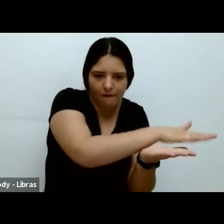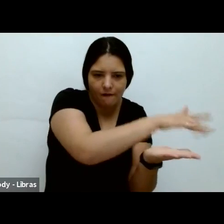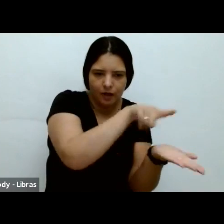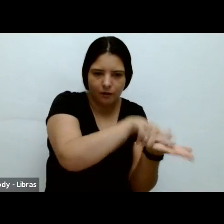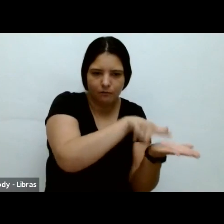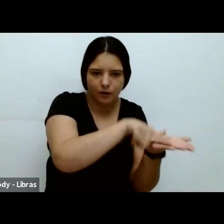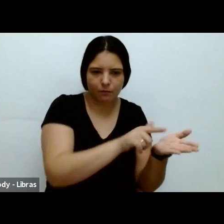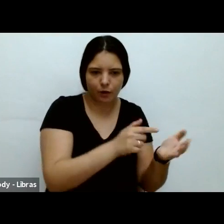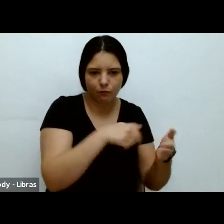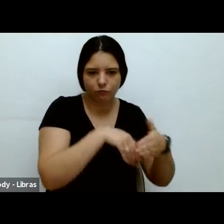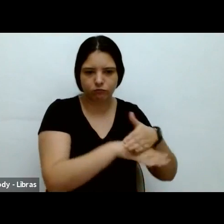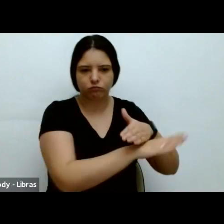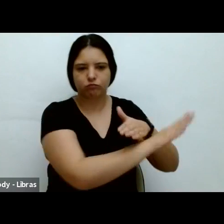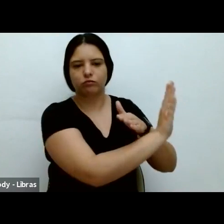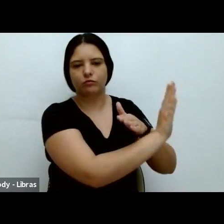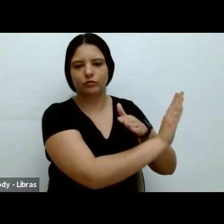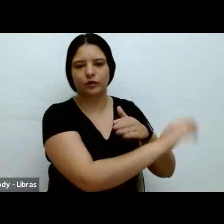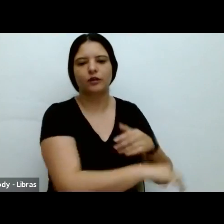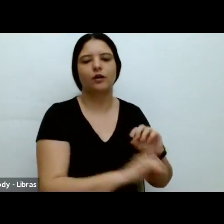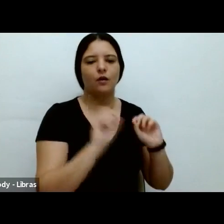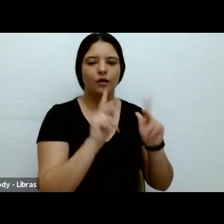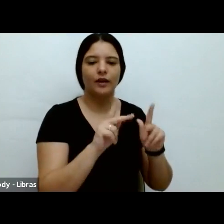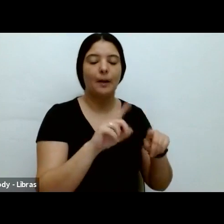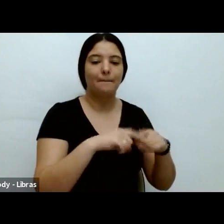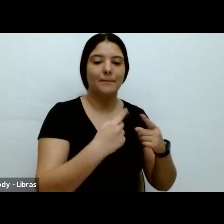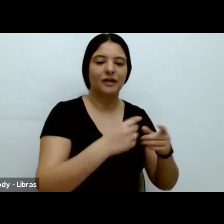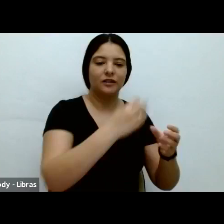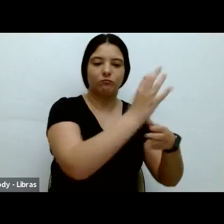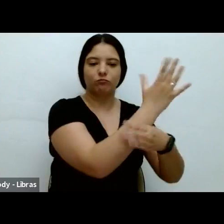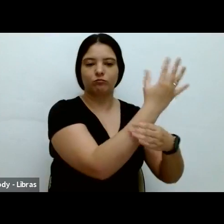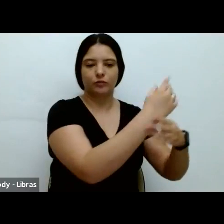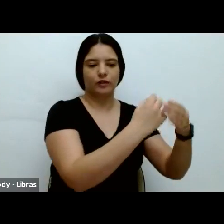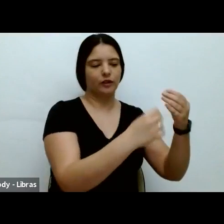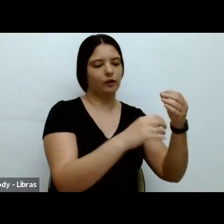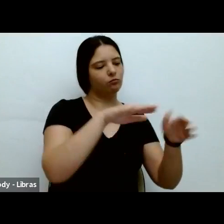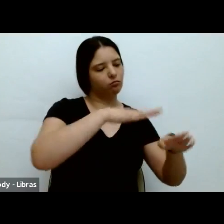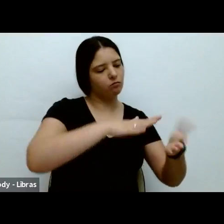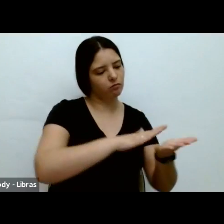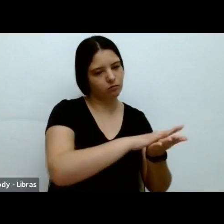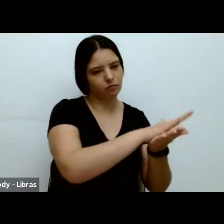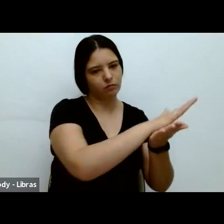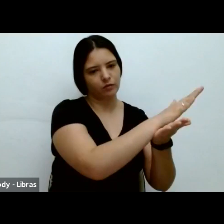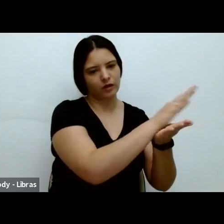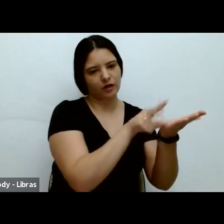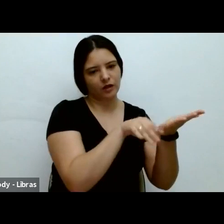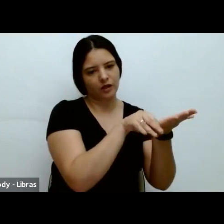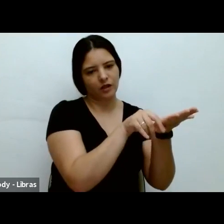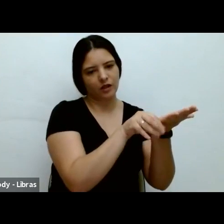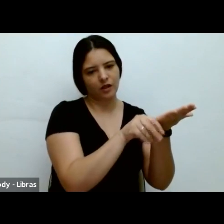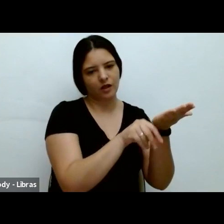Production lotto different waste materials, or waste materials, or generate. data, powerful the material data, powerful the materials